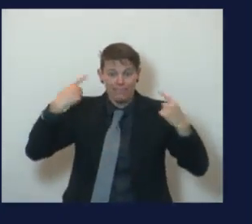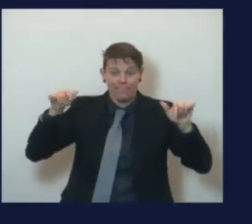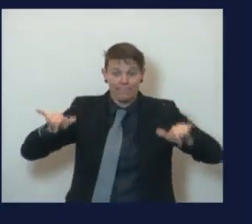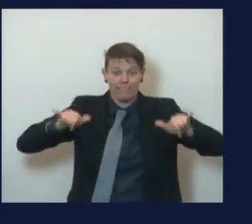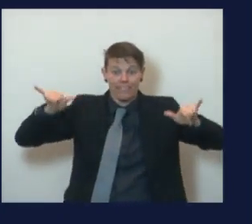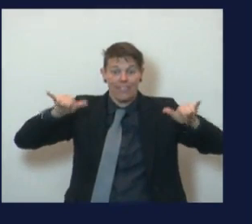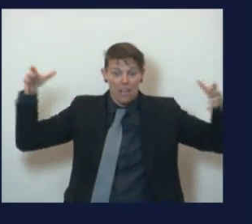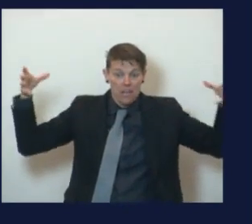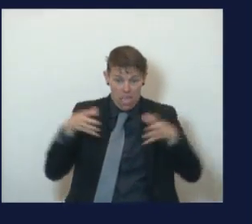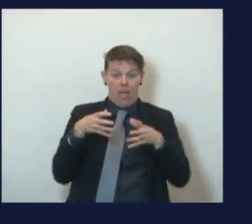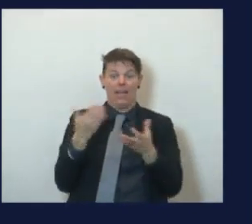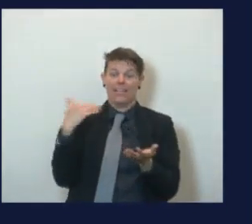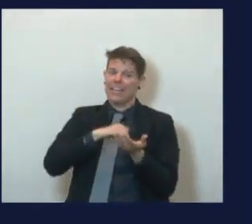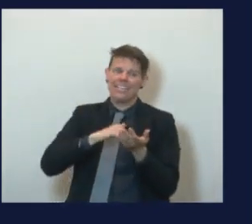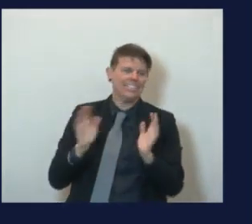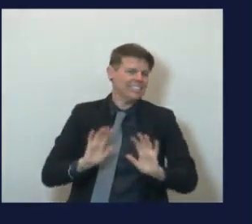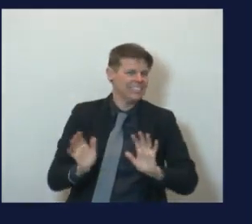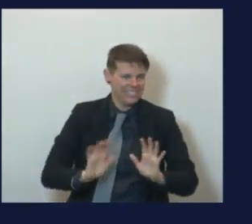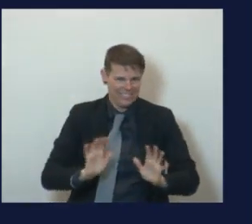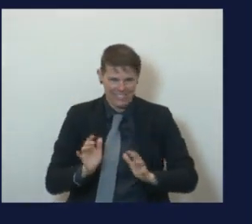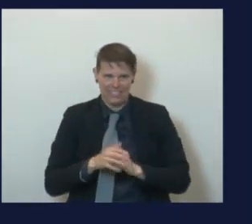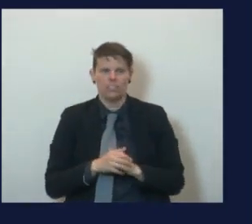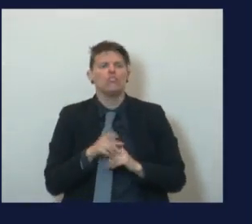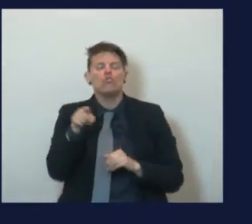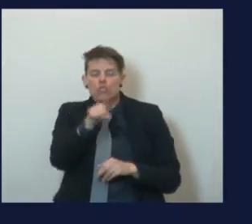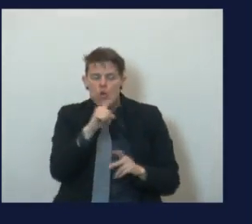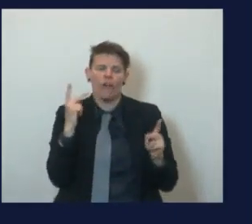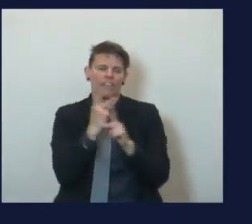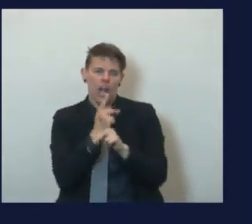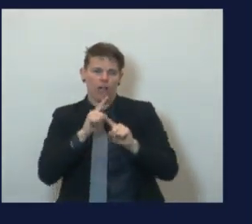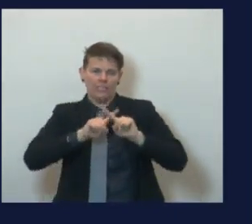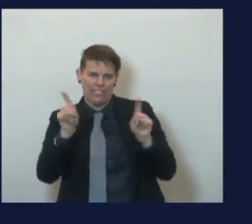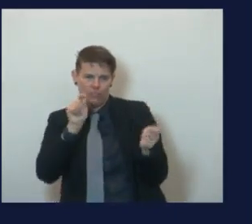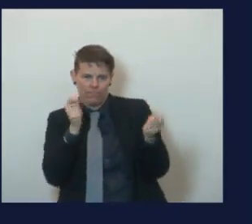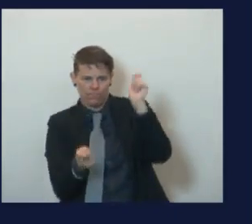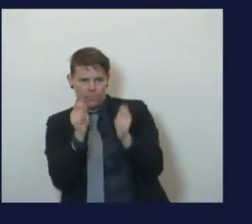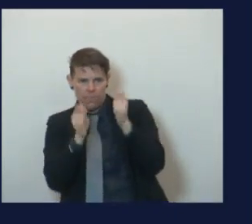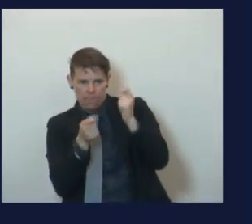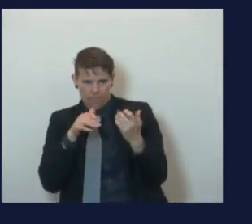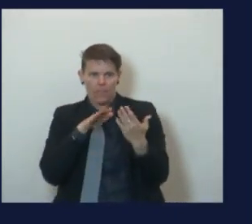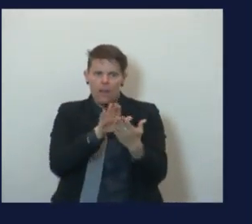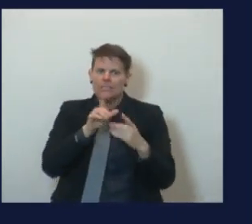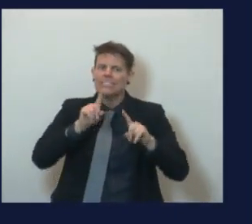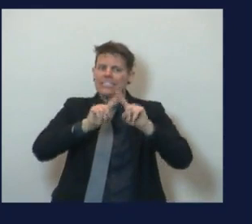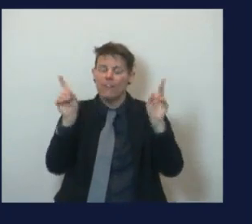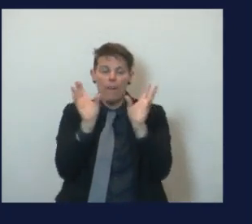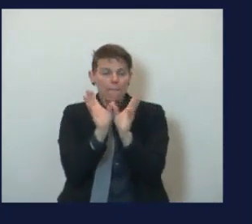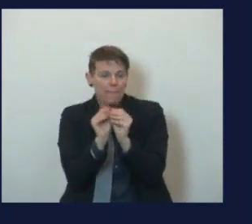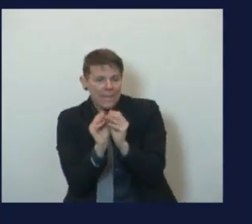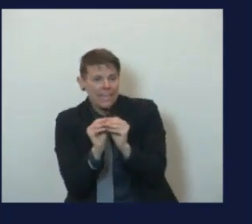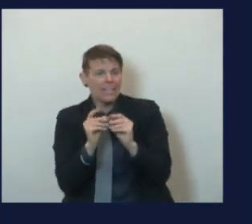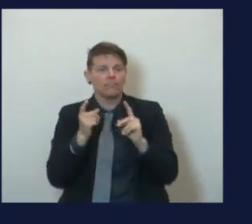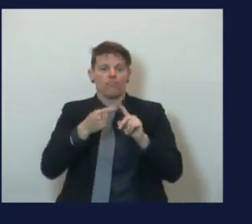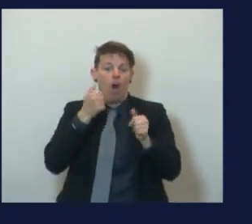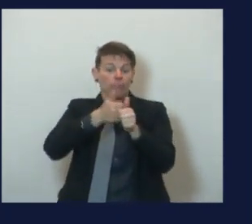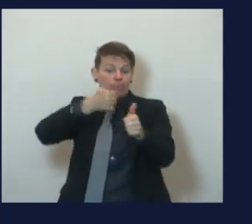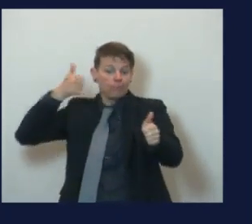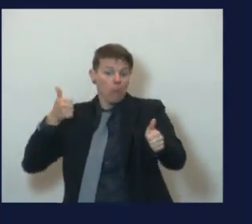AND ALSO REMEMBER, WE DON’T WANT PEOPLE TO BE AROUND EACH OTHER FOR LONG PERIODS OF TIME. THAT MEANS IN OUR LUNCHTIME.